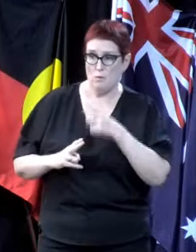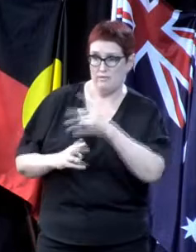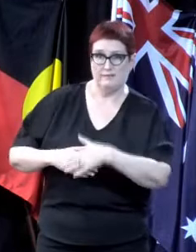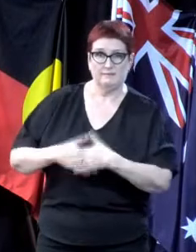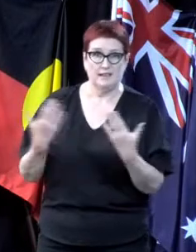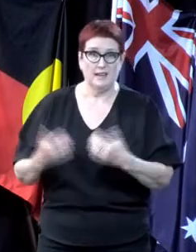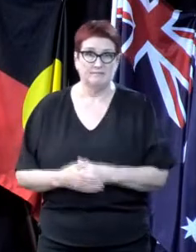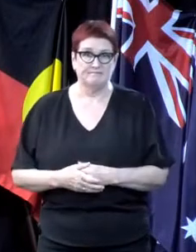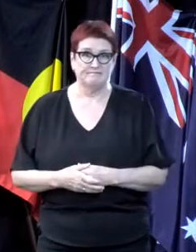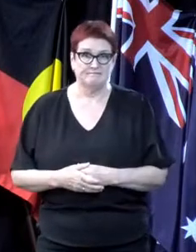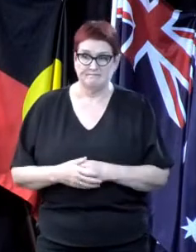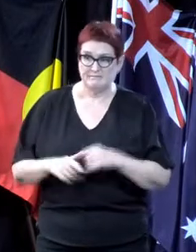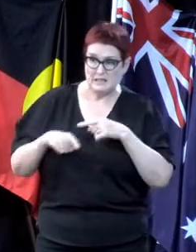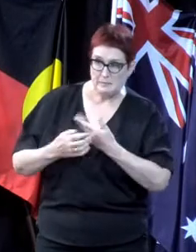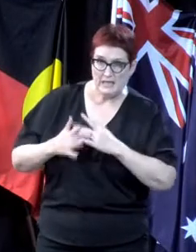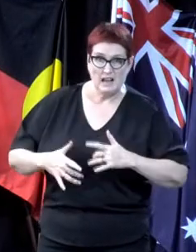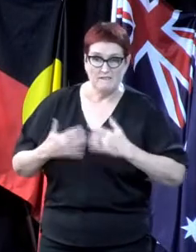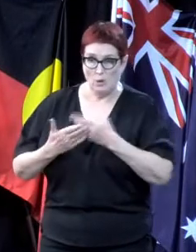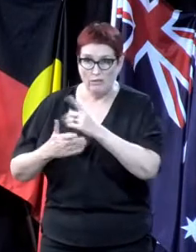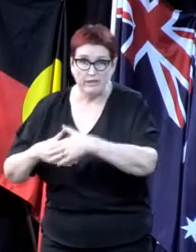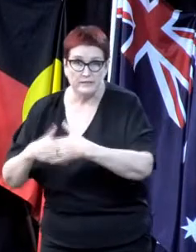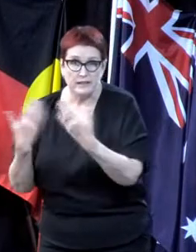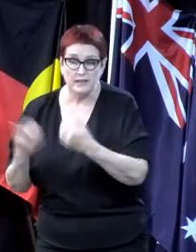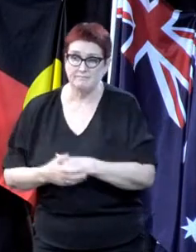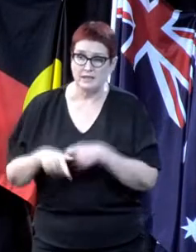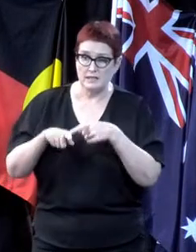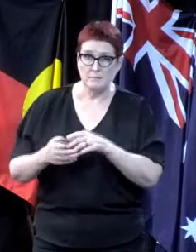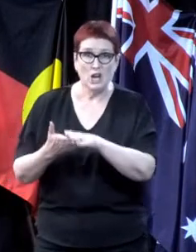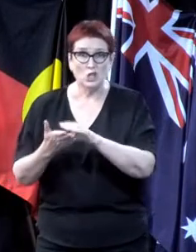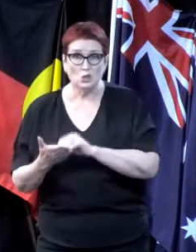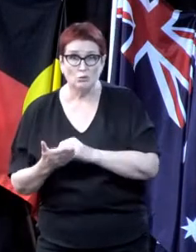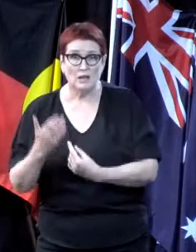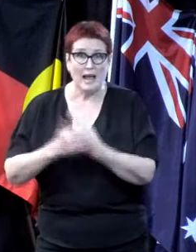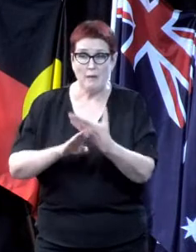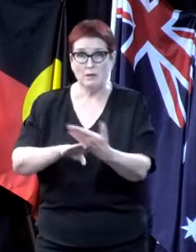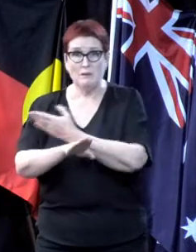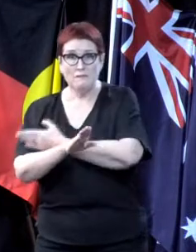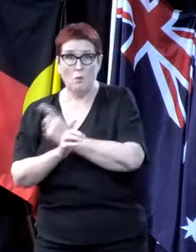It depends on the student, what has happened before, and are they ready for learning?